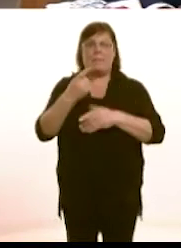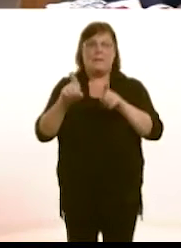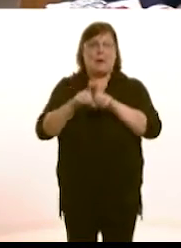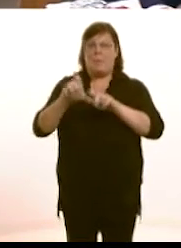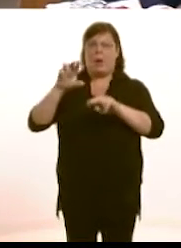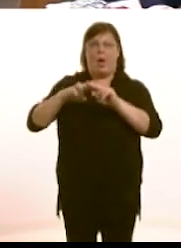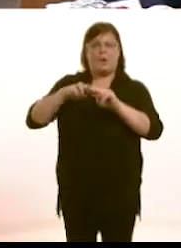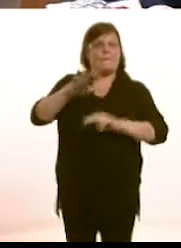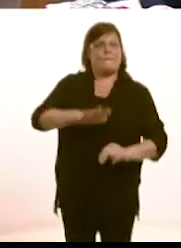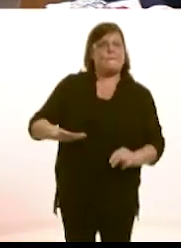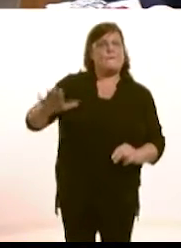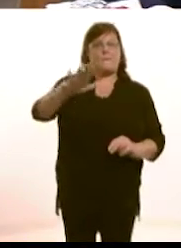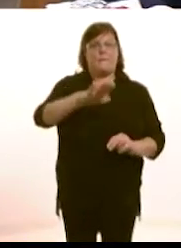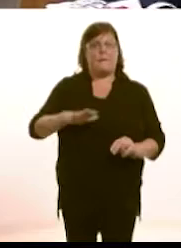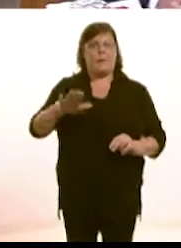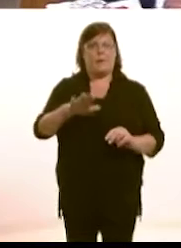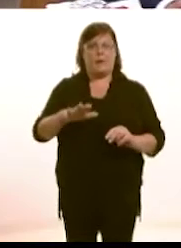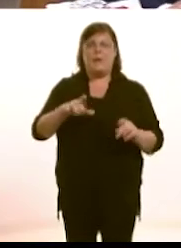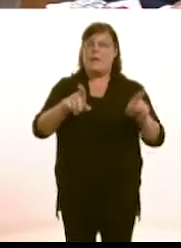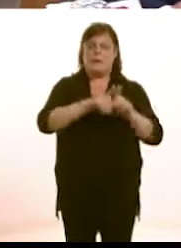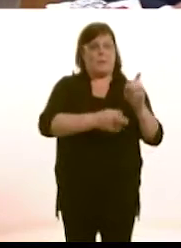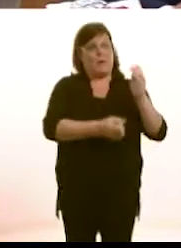The same thing needs to happen in Swansea bay as well.